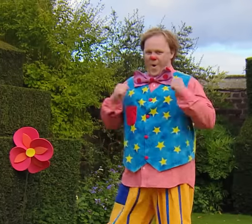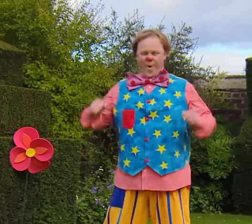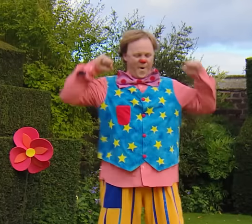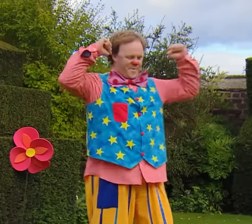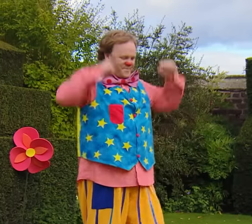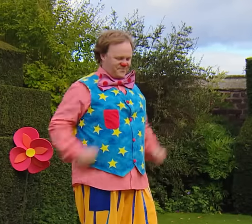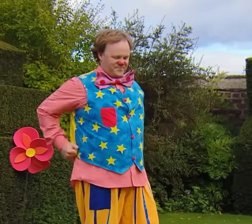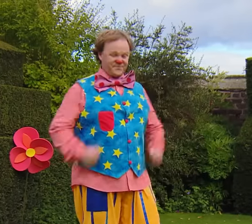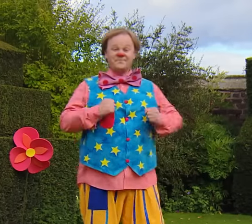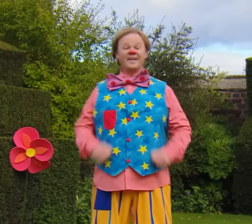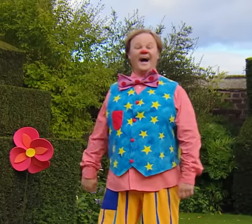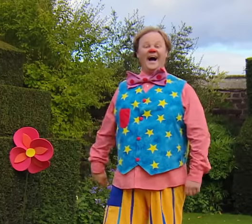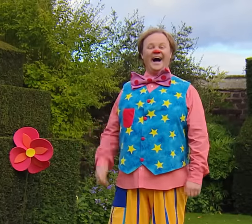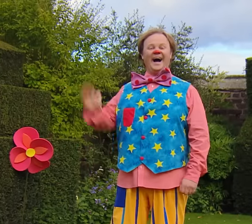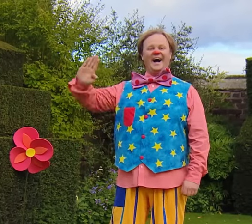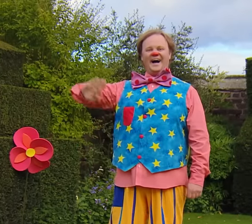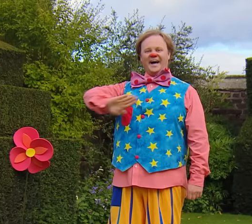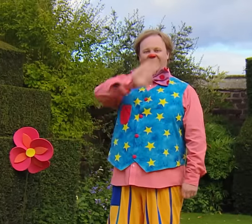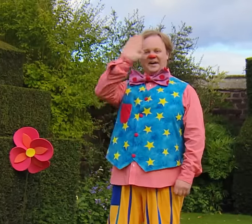hello mr tumble oh hello